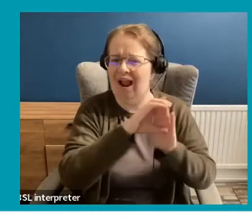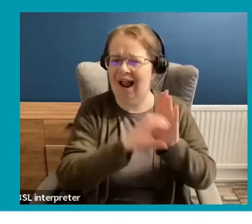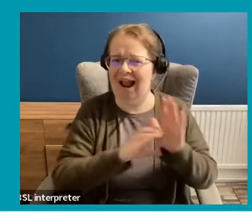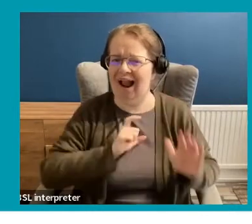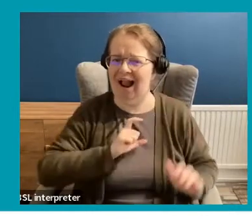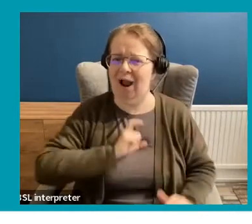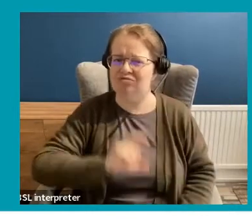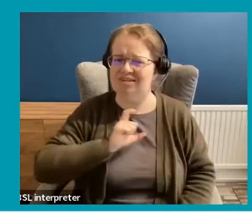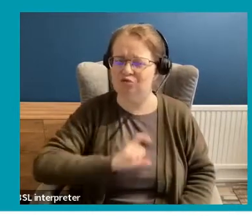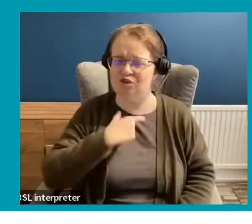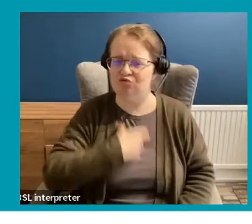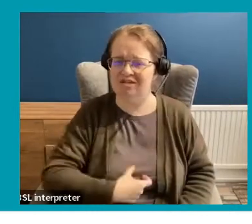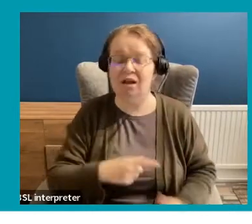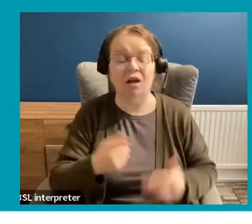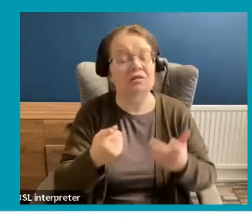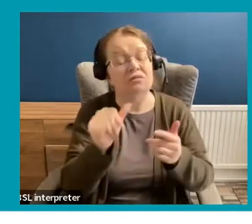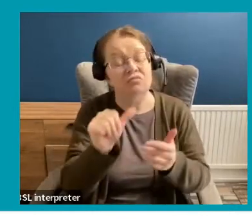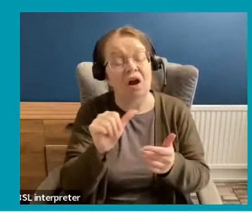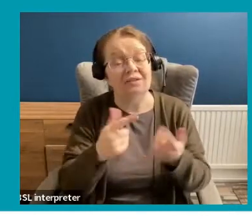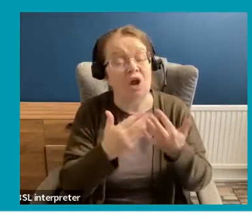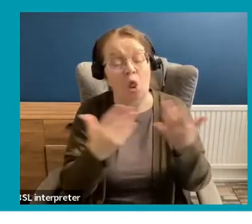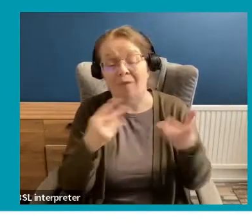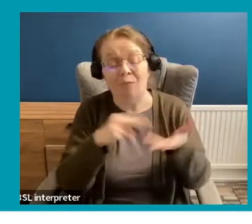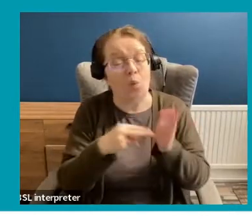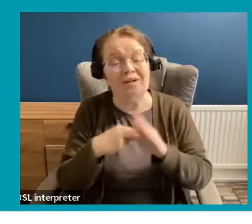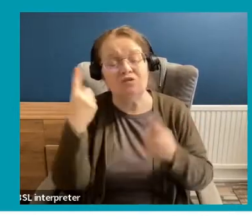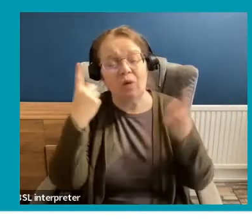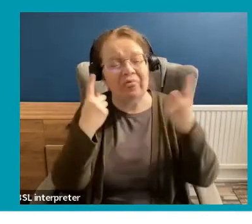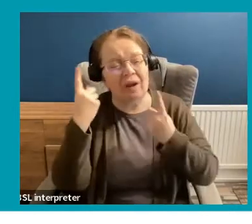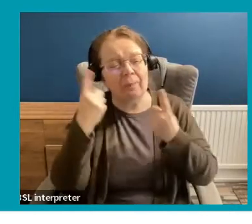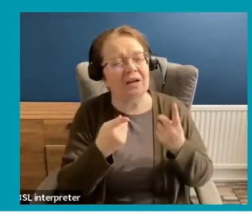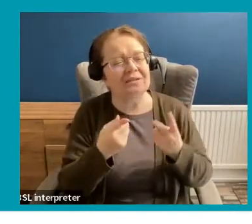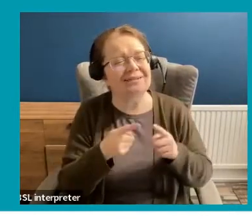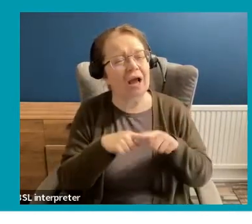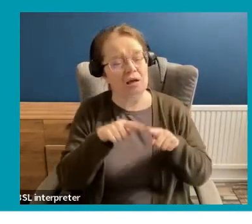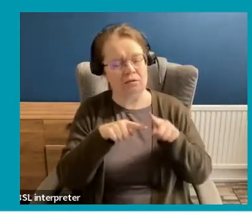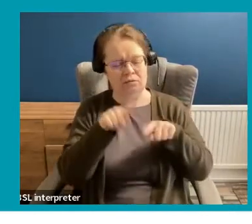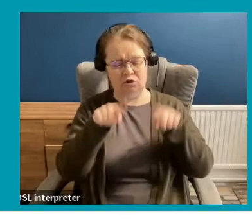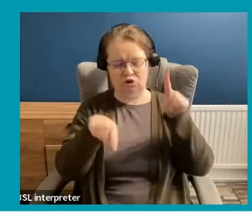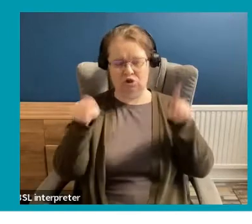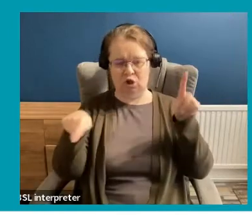Not a lot of organizations think about diversity beyond their four walls.